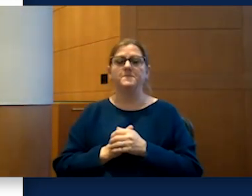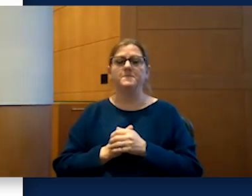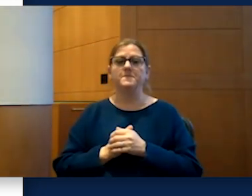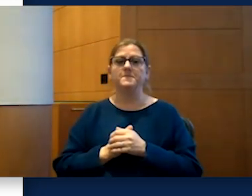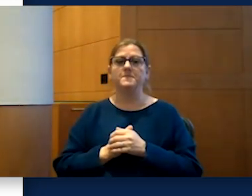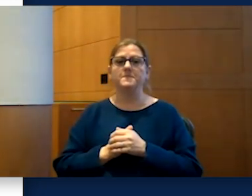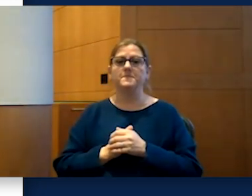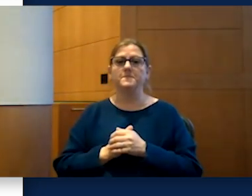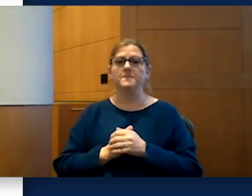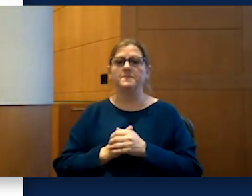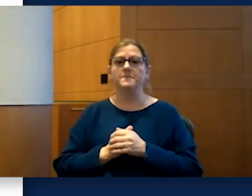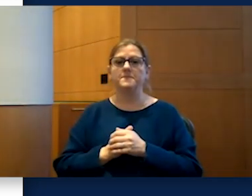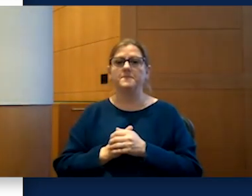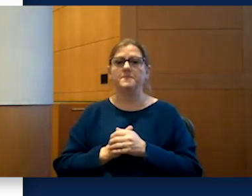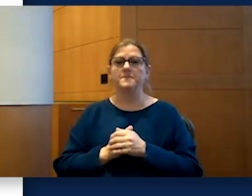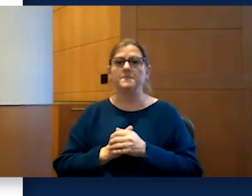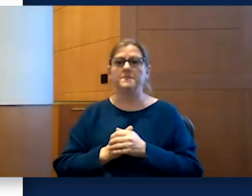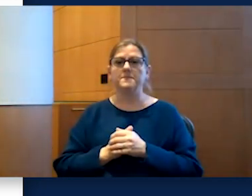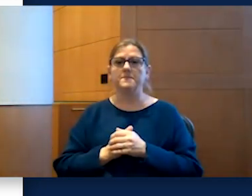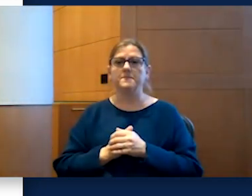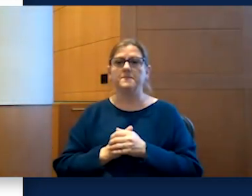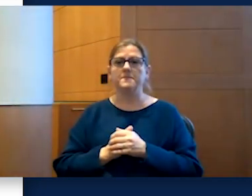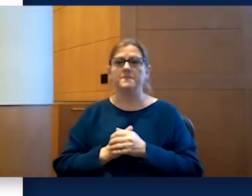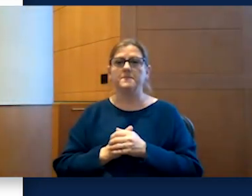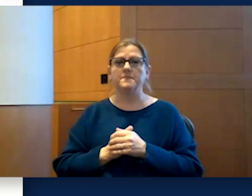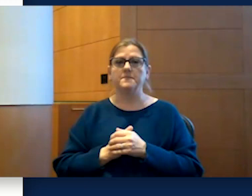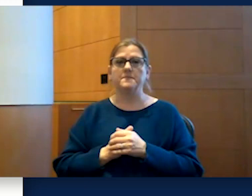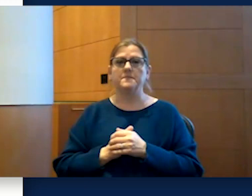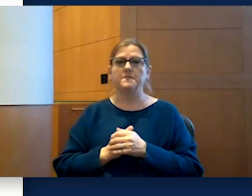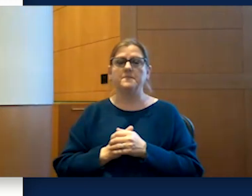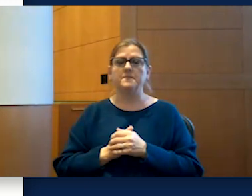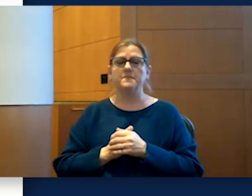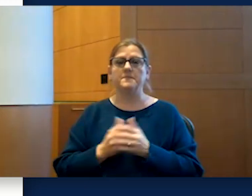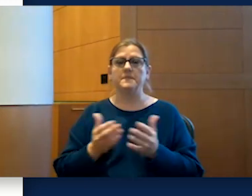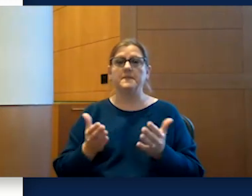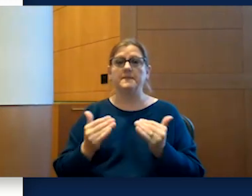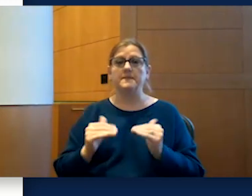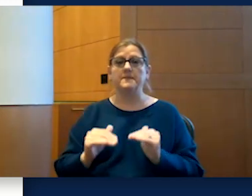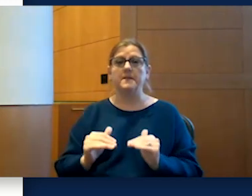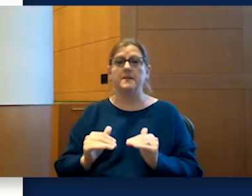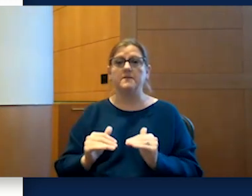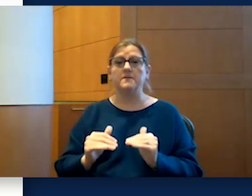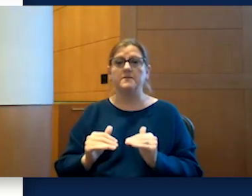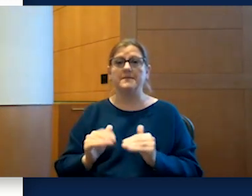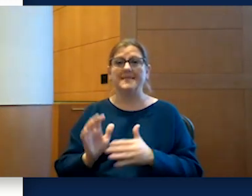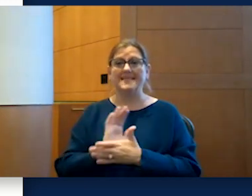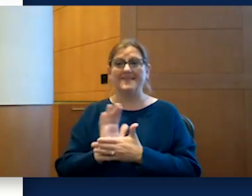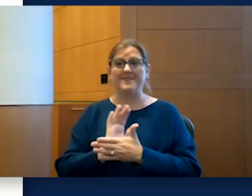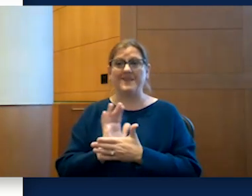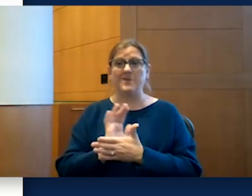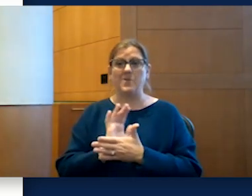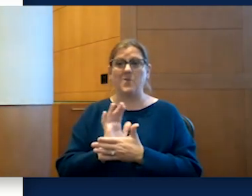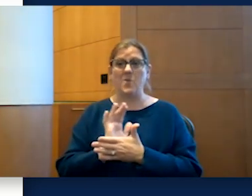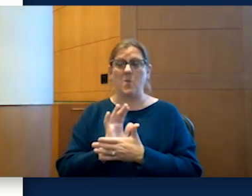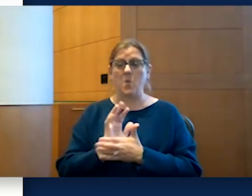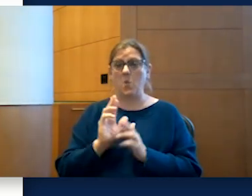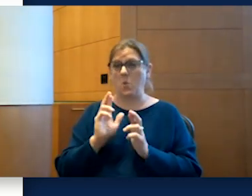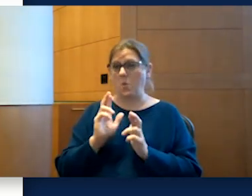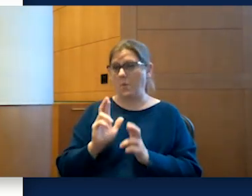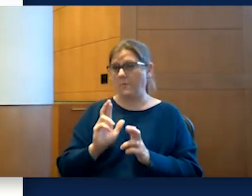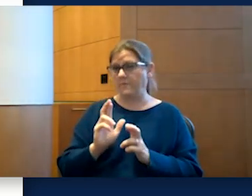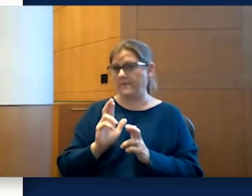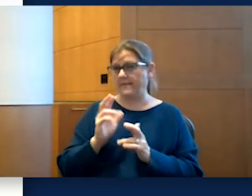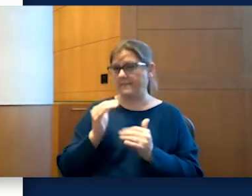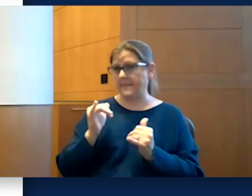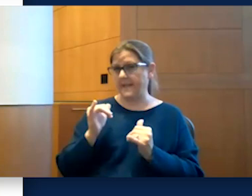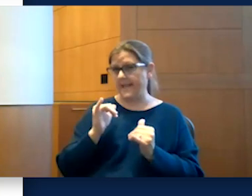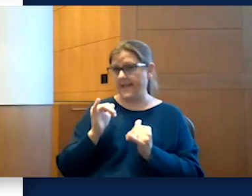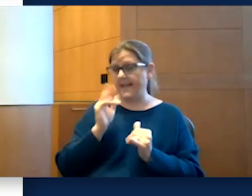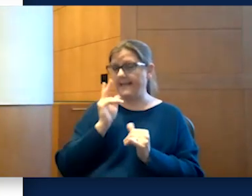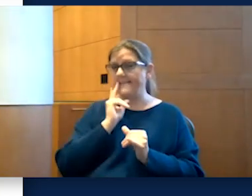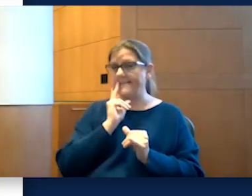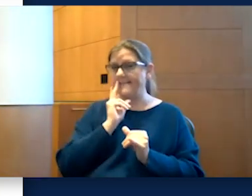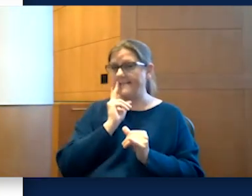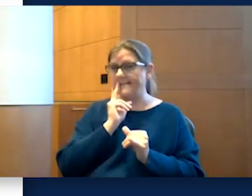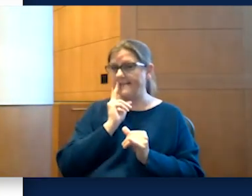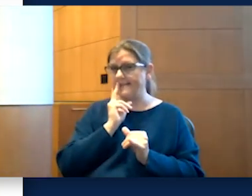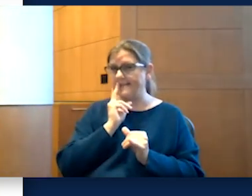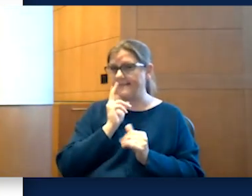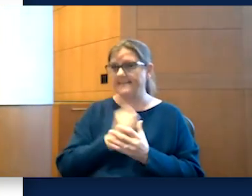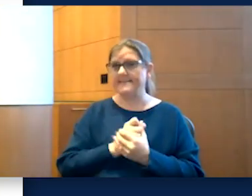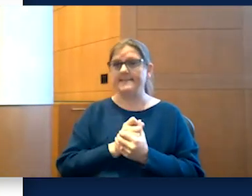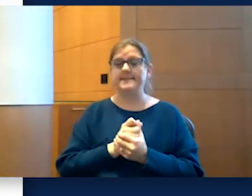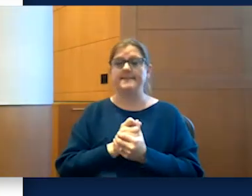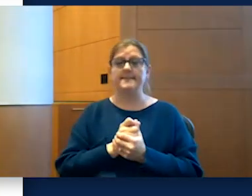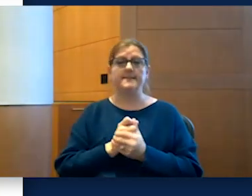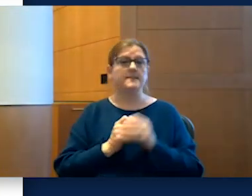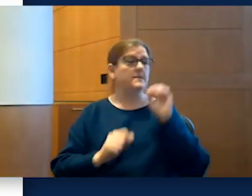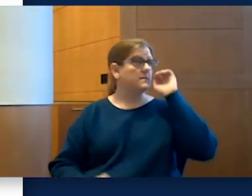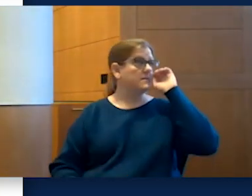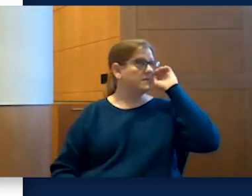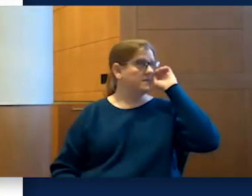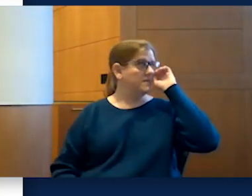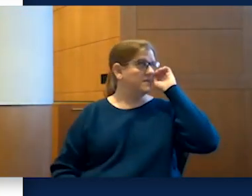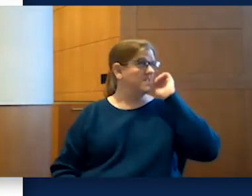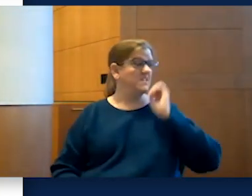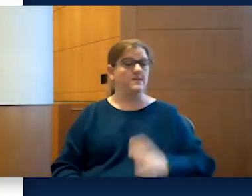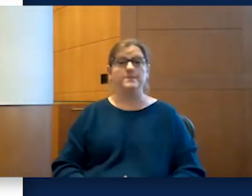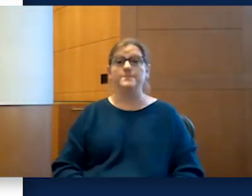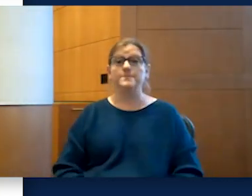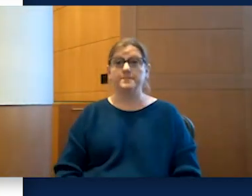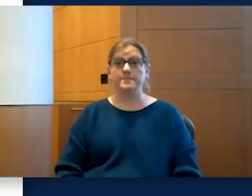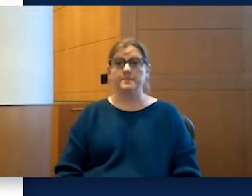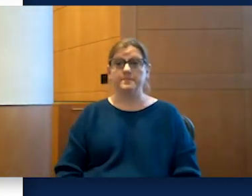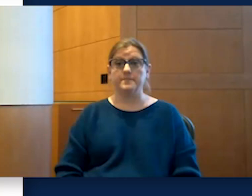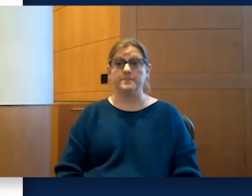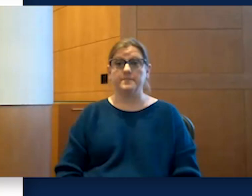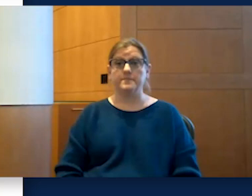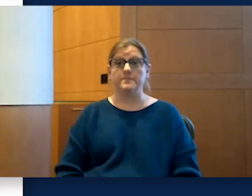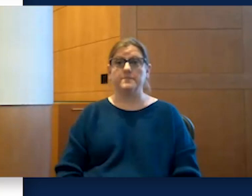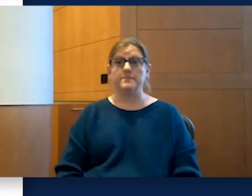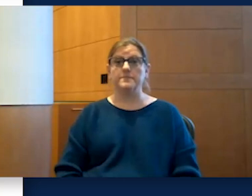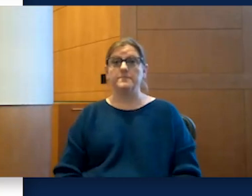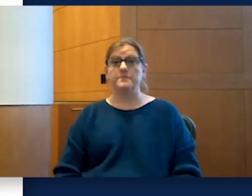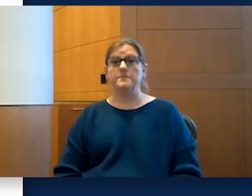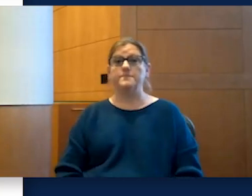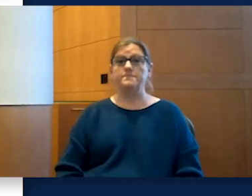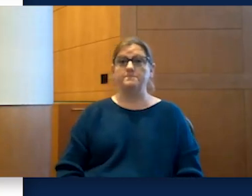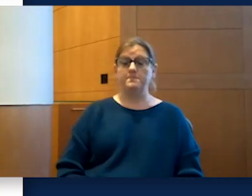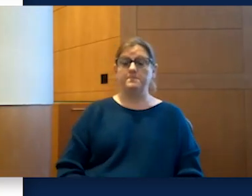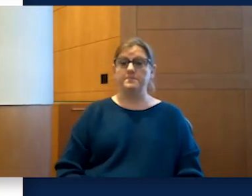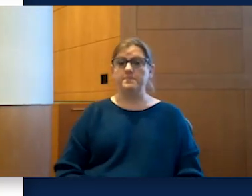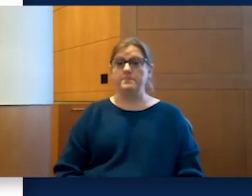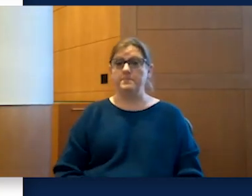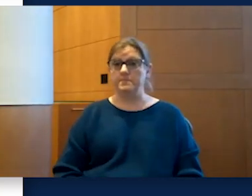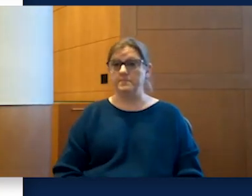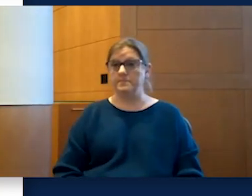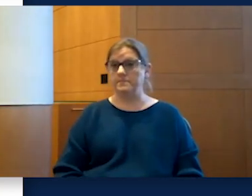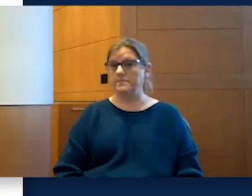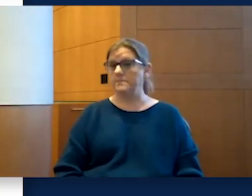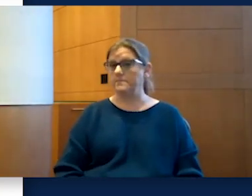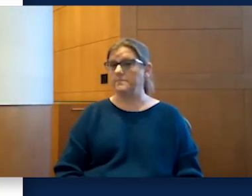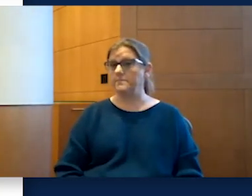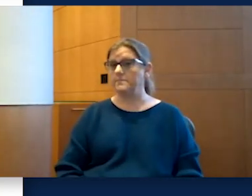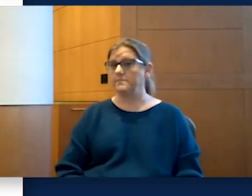Maybe. Is it playing? Yep, it's playing.